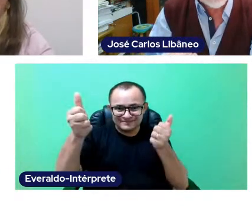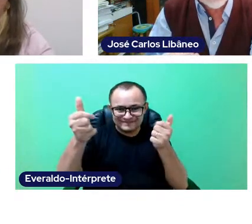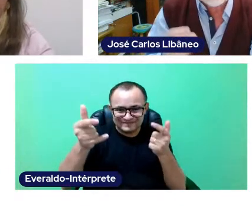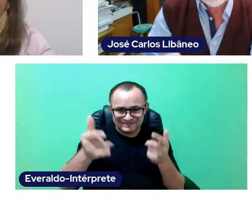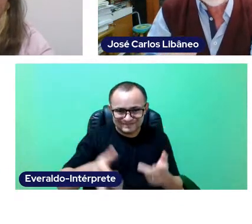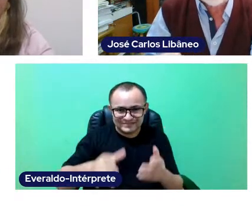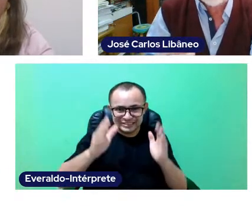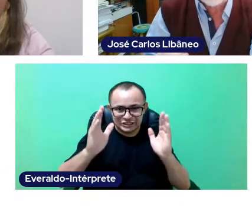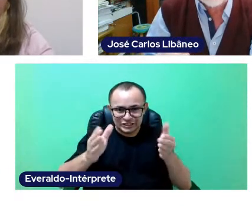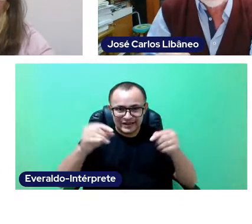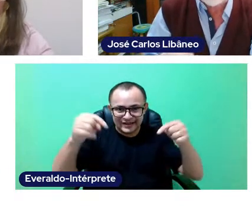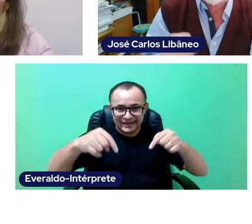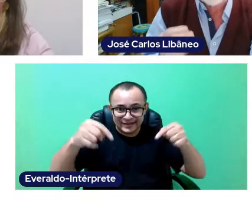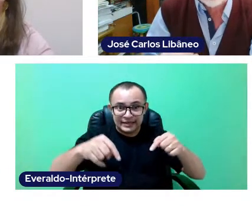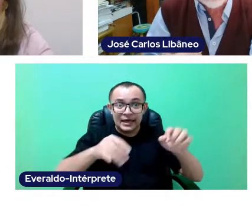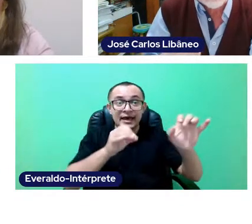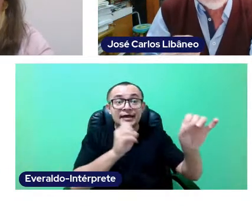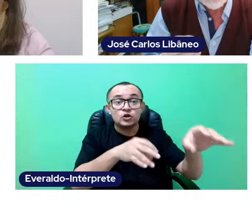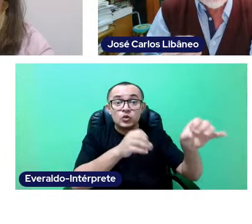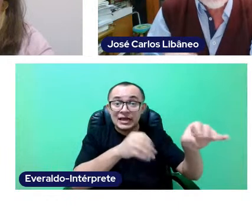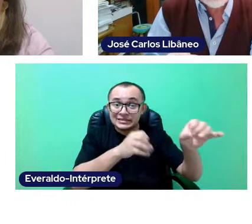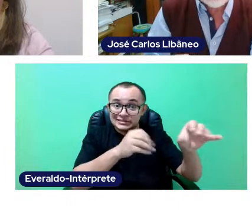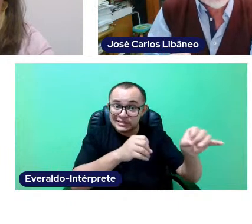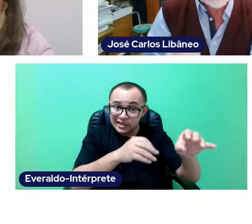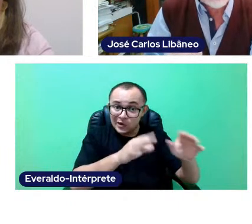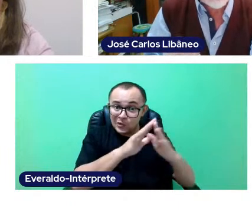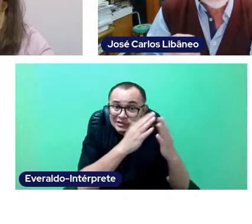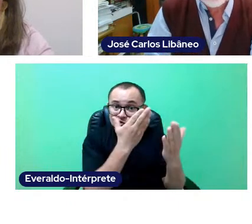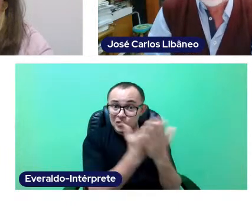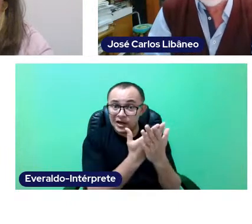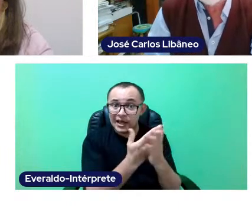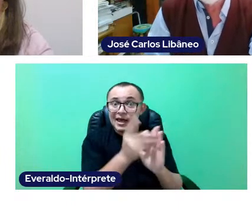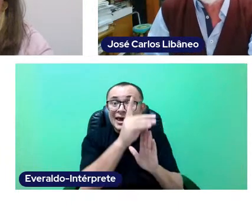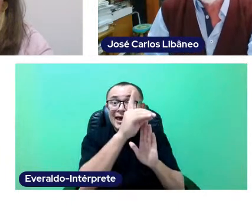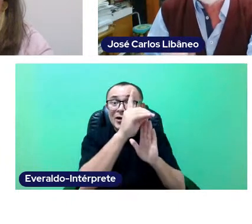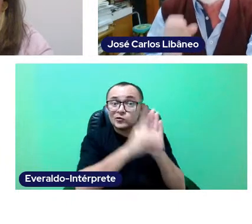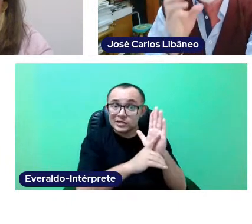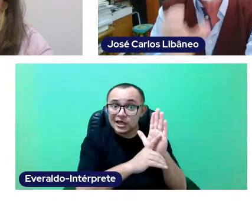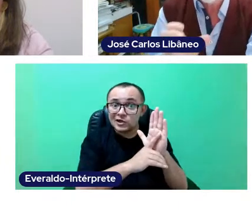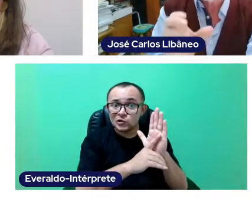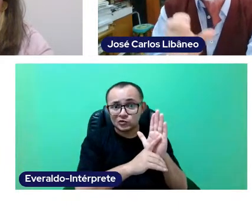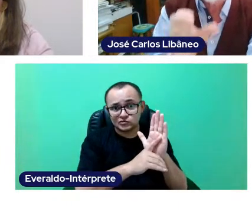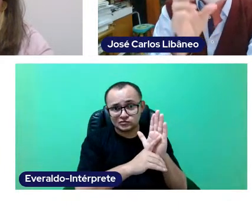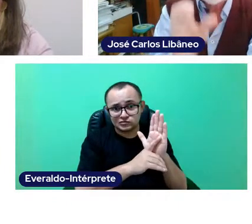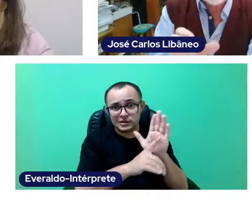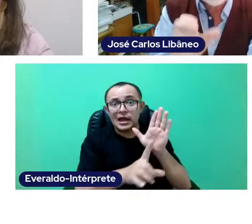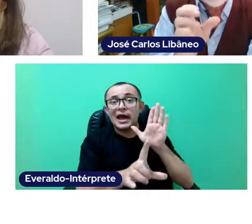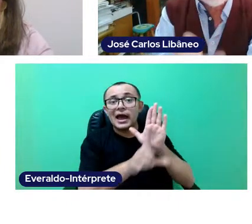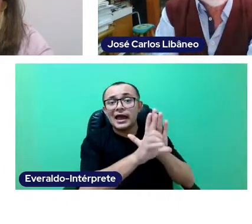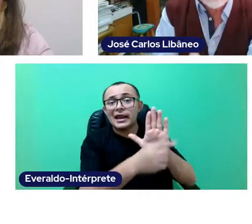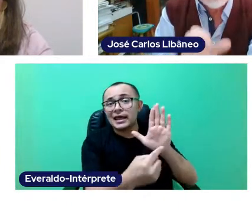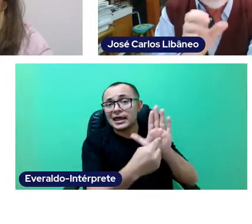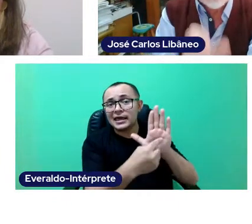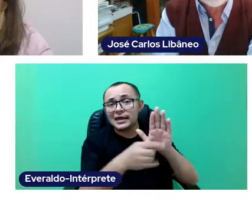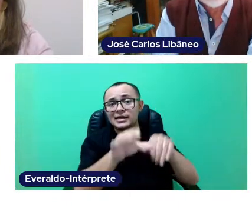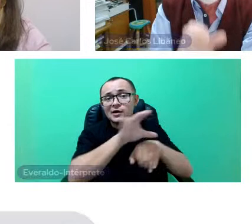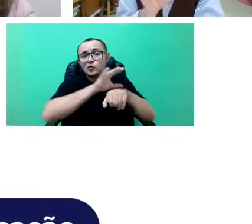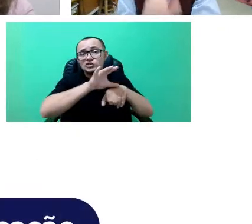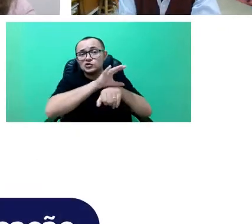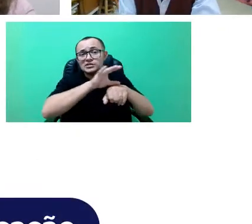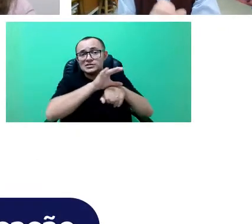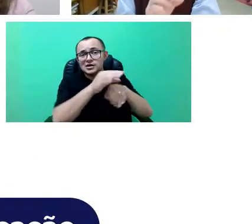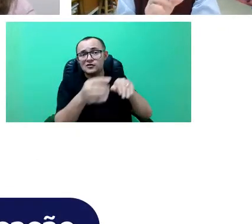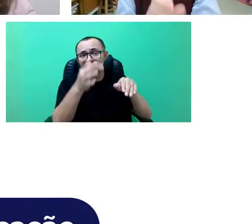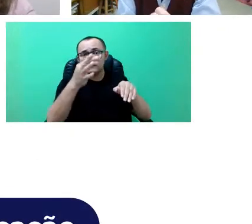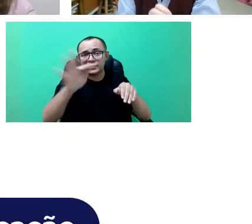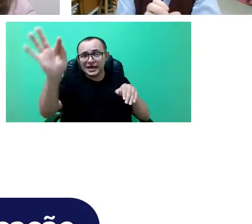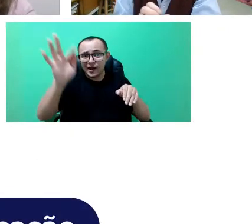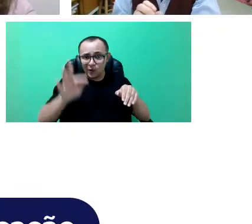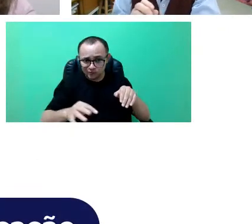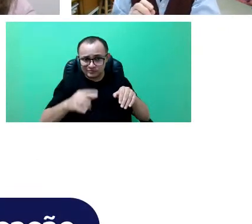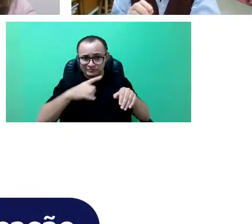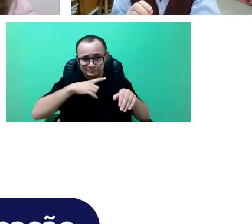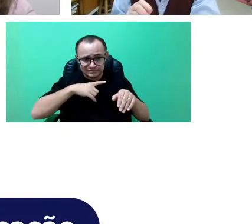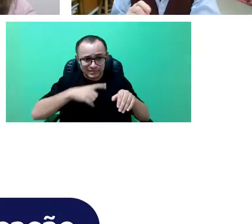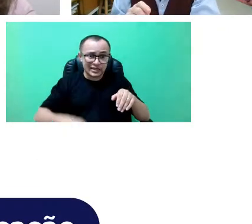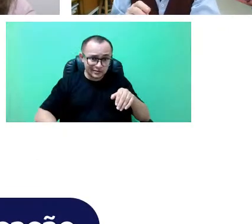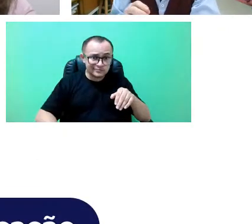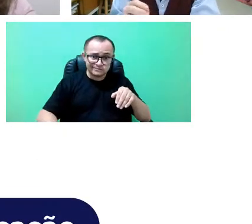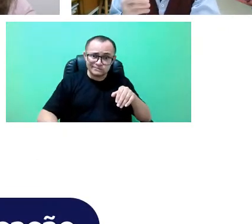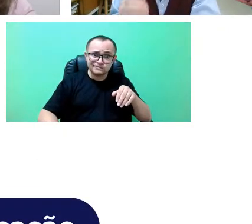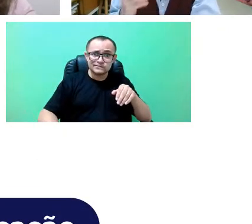education is a constitutional right, that has do to with our student's well-rounded formation: intelectual, emotional, moral, aesthetical.